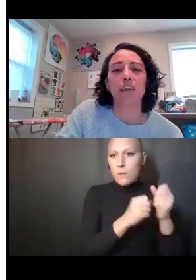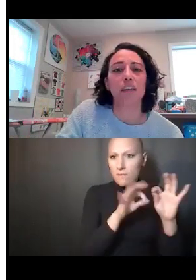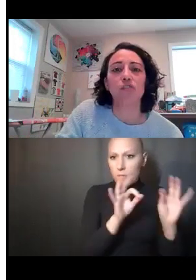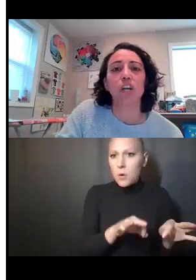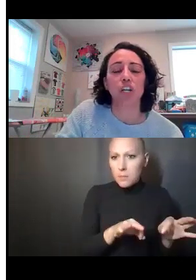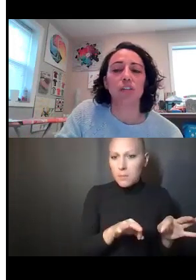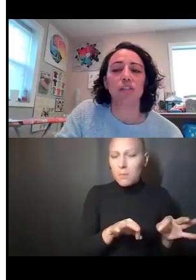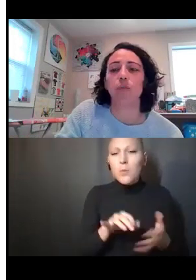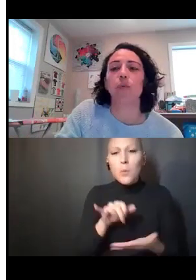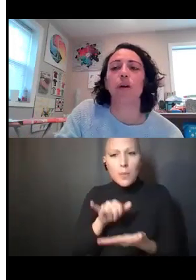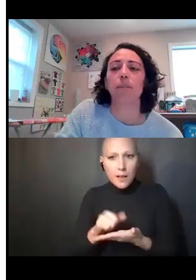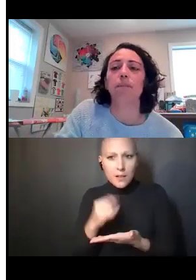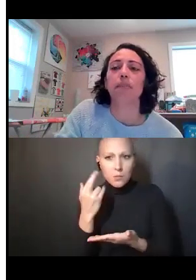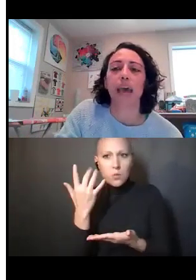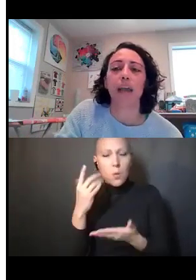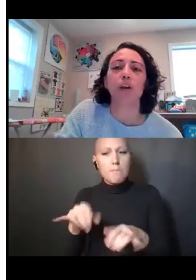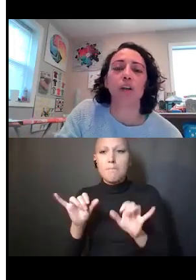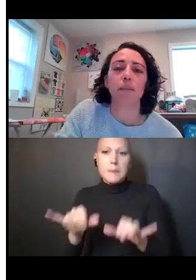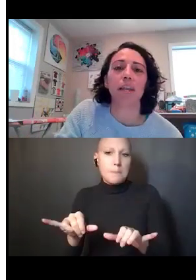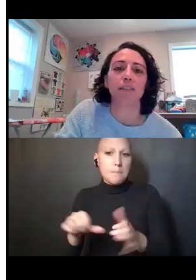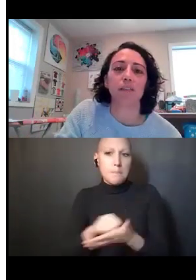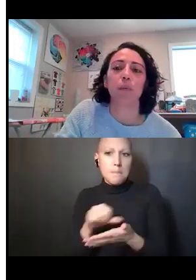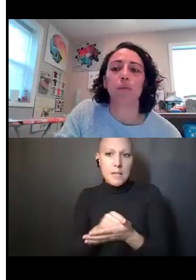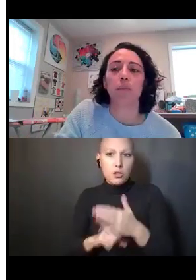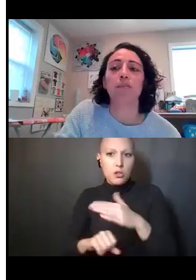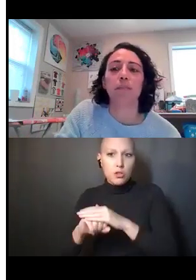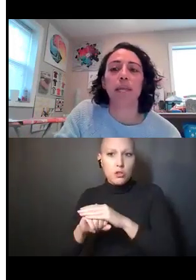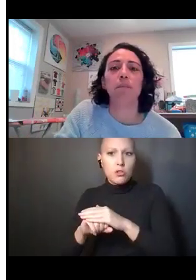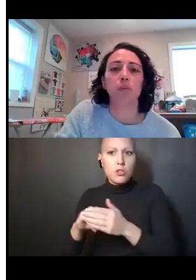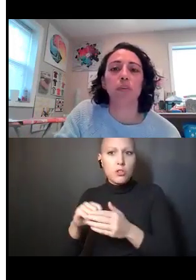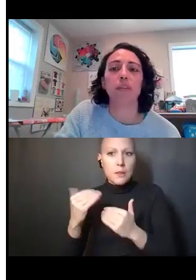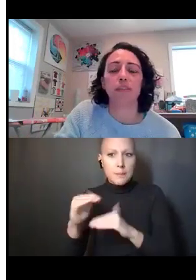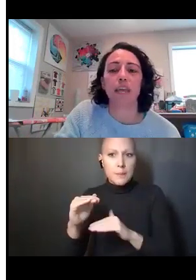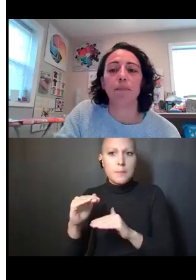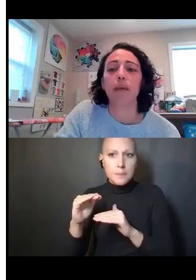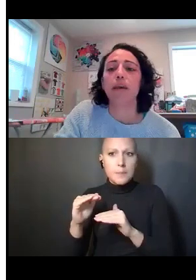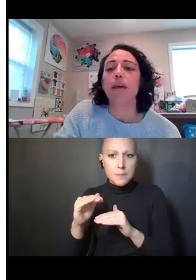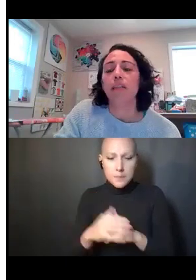The instructions for that current and pending support will be remaining mostly the same.